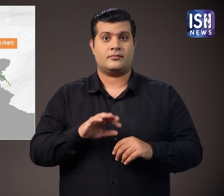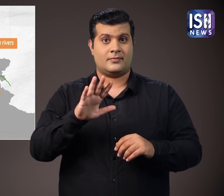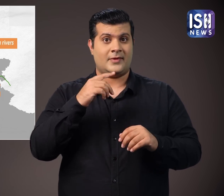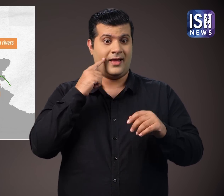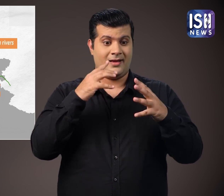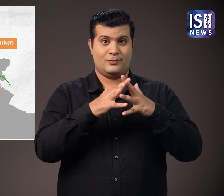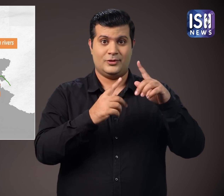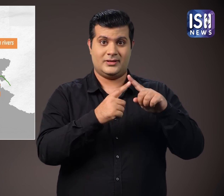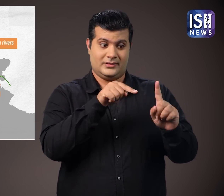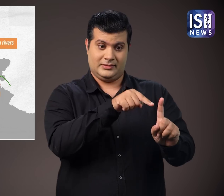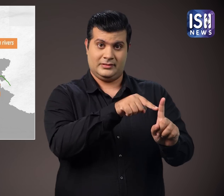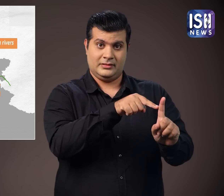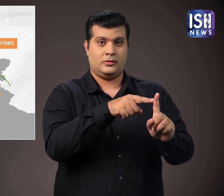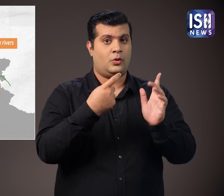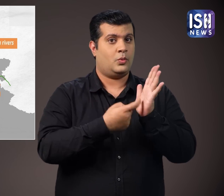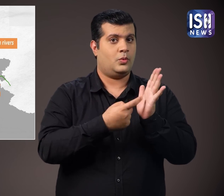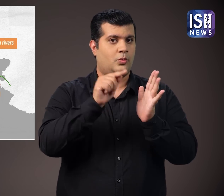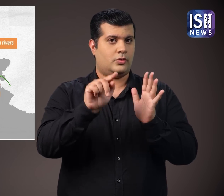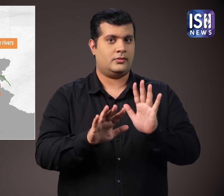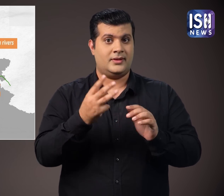IWT has various rules for the 3 Western Rivers.